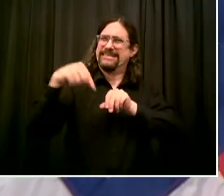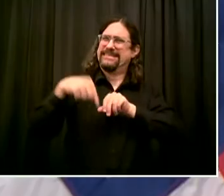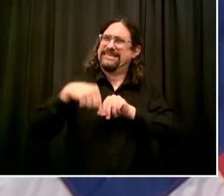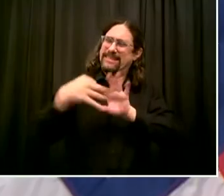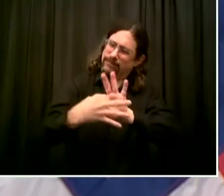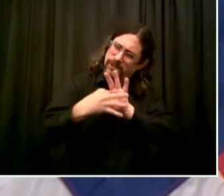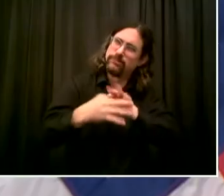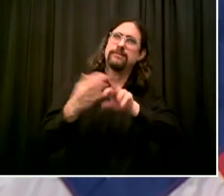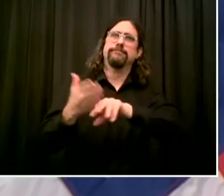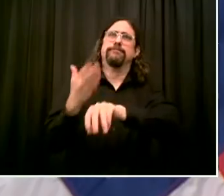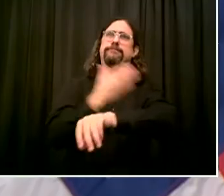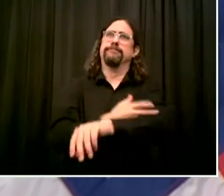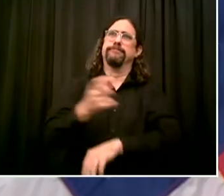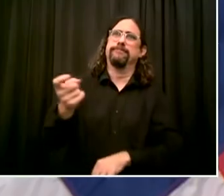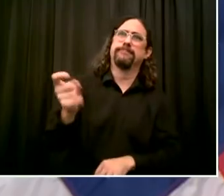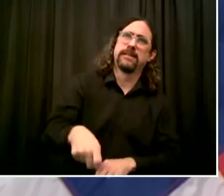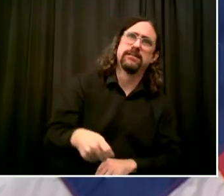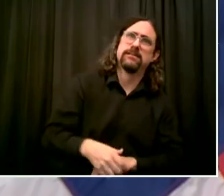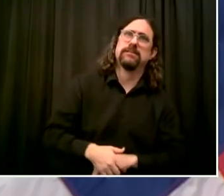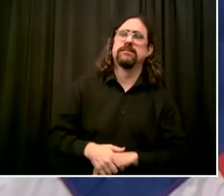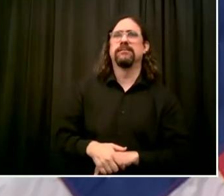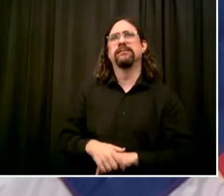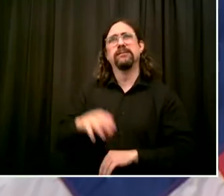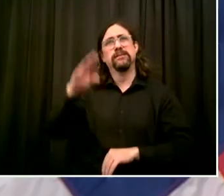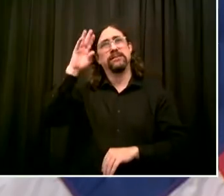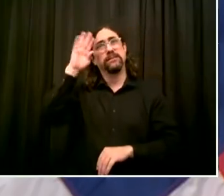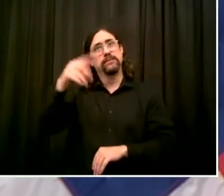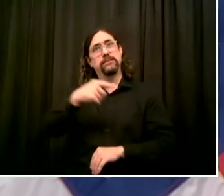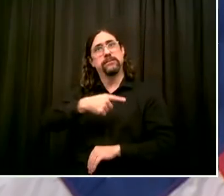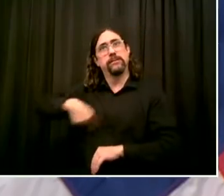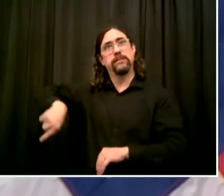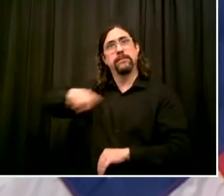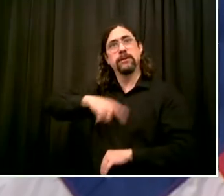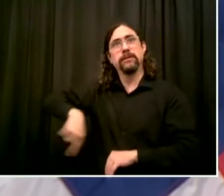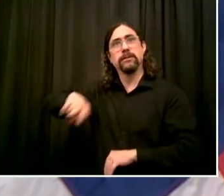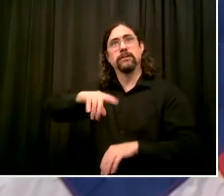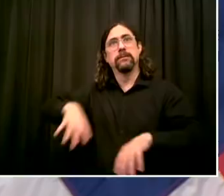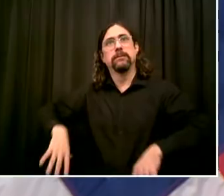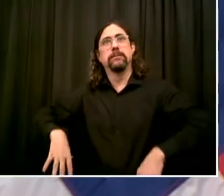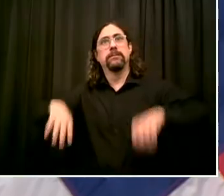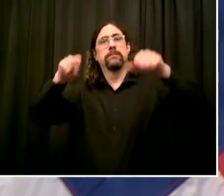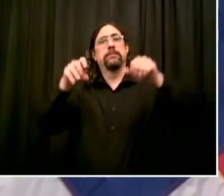WE HAVE A SITUATION WHERE REPEATEDLY, MAYBE WE WILL START NVIIINTG YOU TO SOME OF THESE MEETINGS SO THEY CAN GO